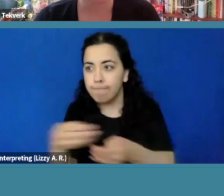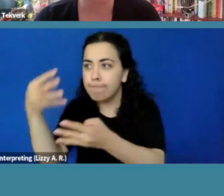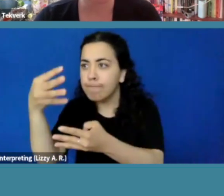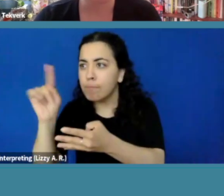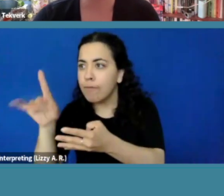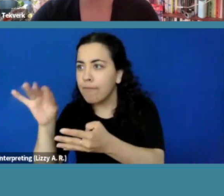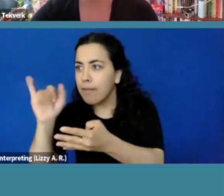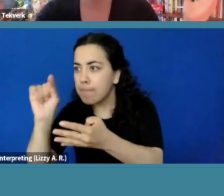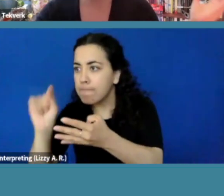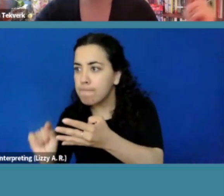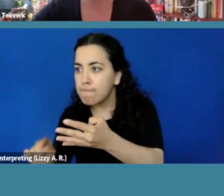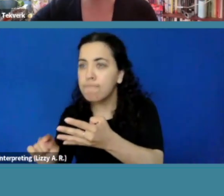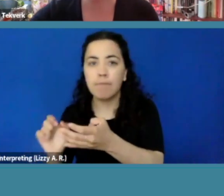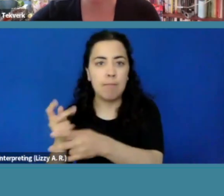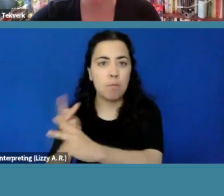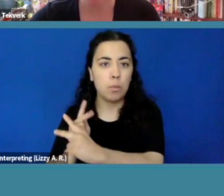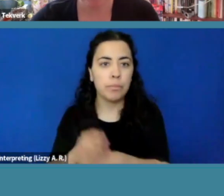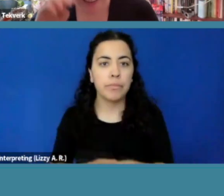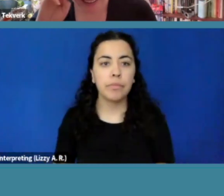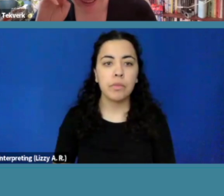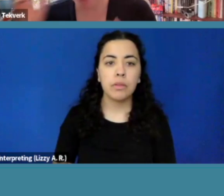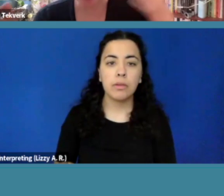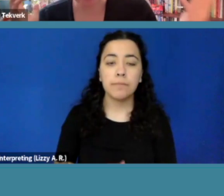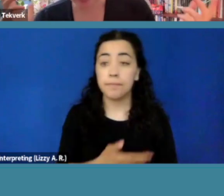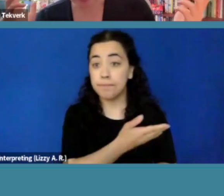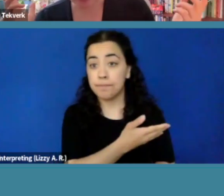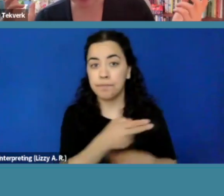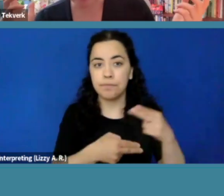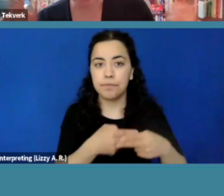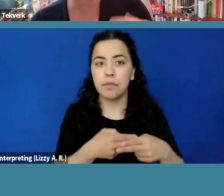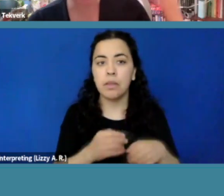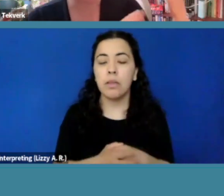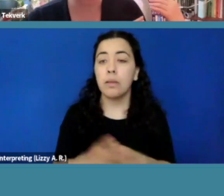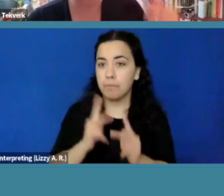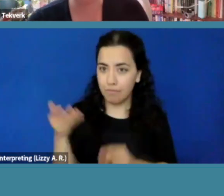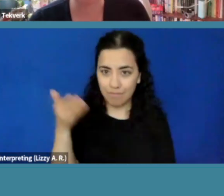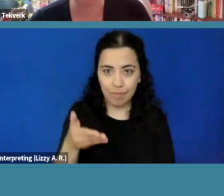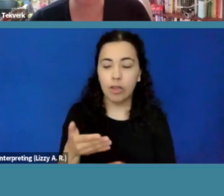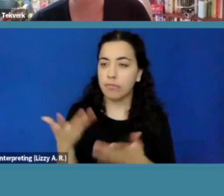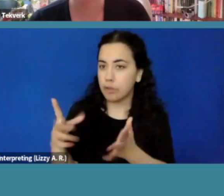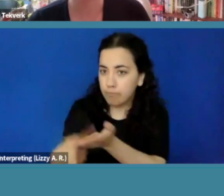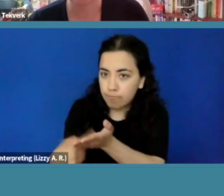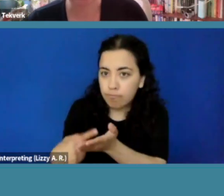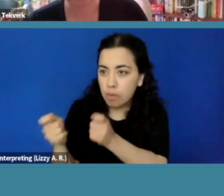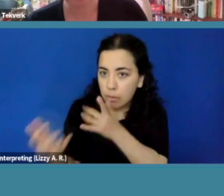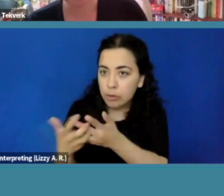You've got folks on site. You've talked with them about accommodations. They've checked out your website. What now?